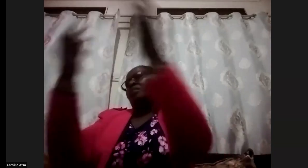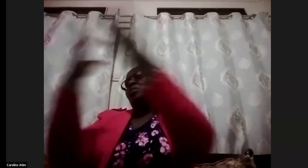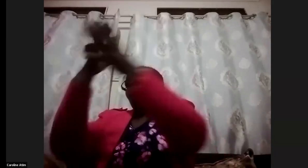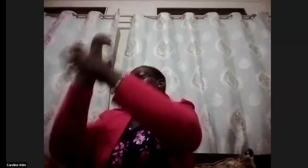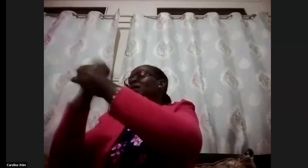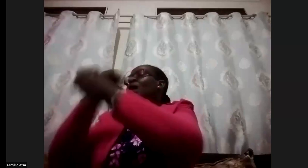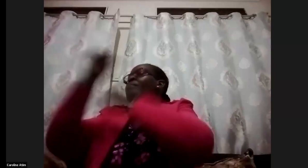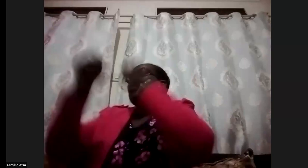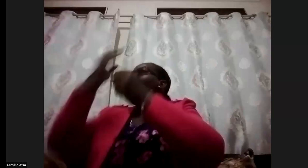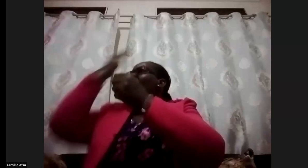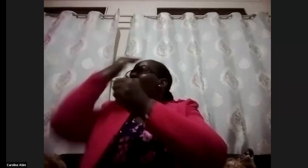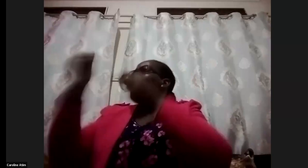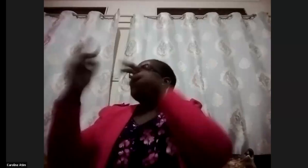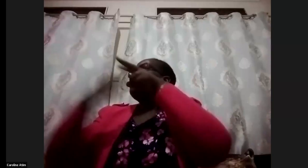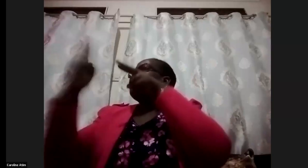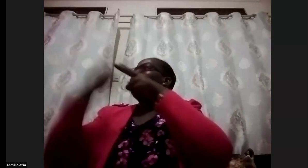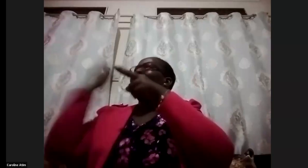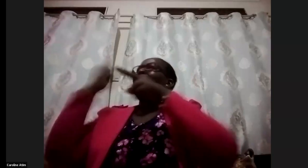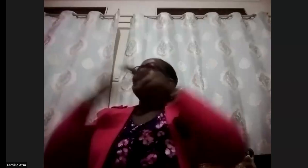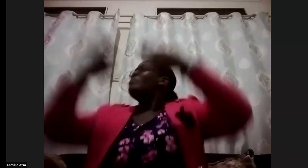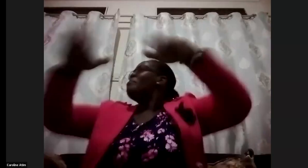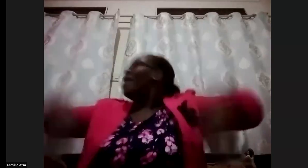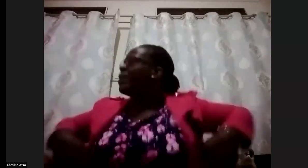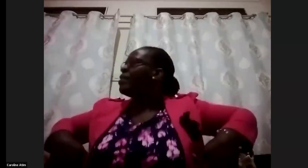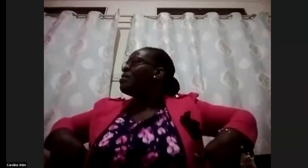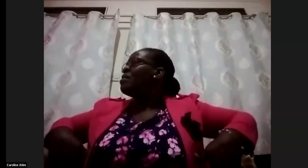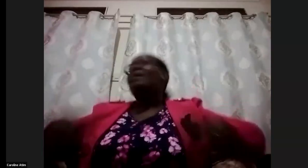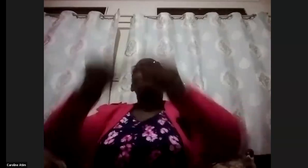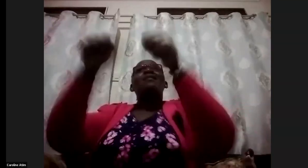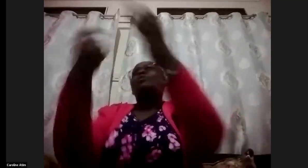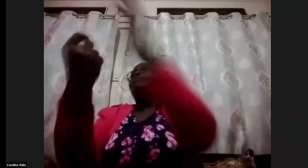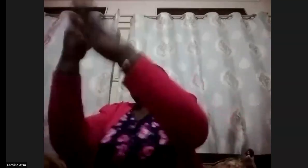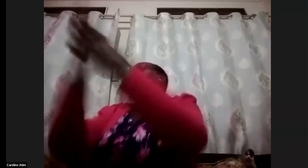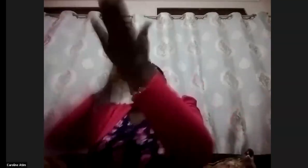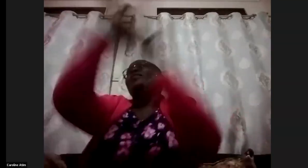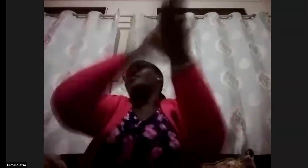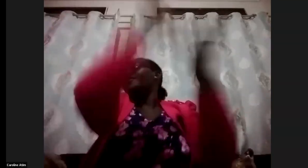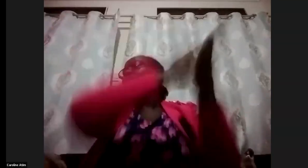U.N. And advocated in many of the positions and asked them why is it that deaf people are left behind? Other hearing people are